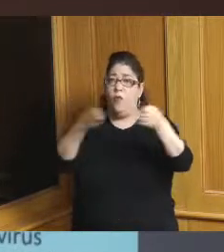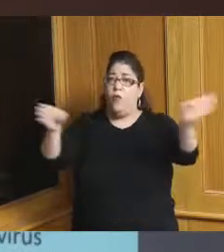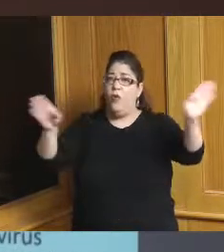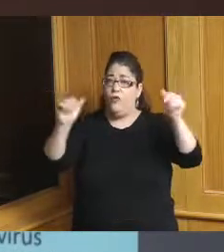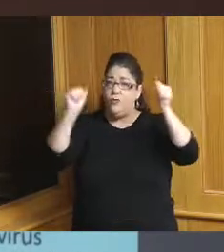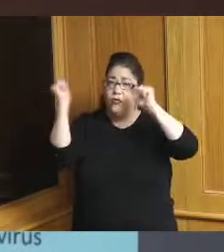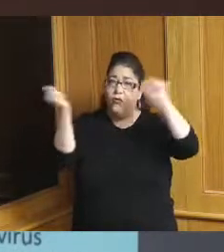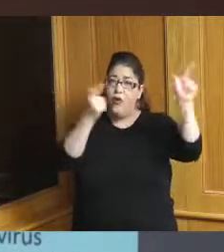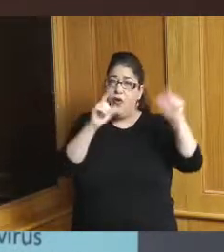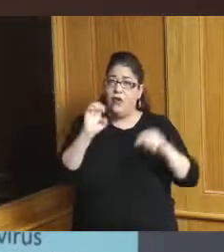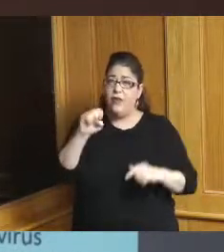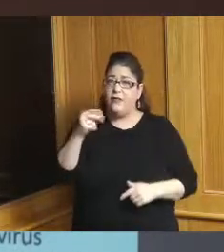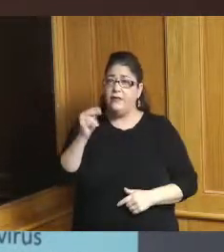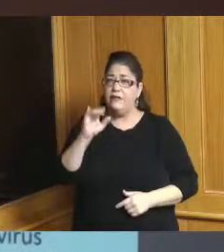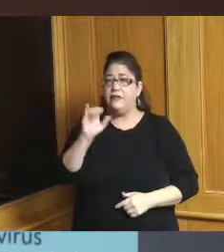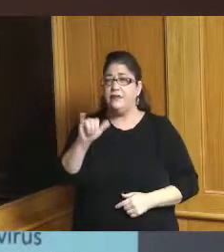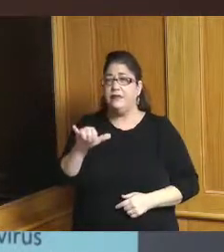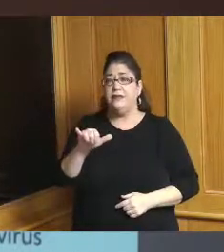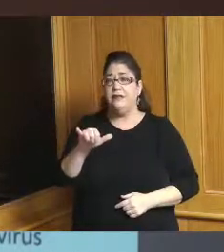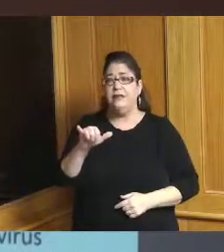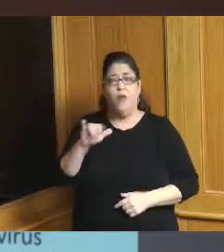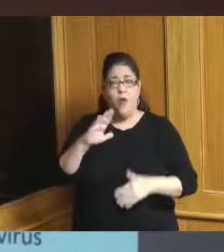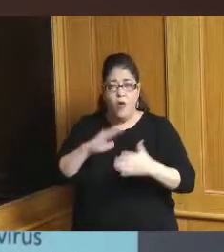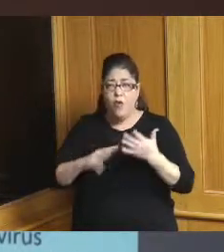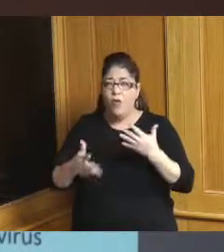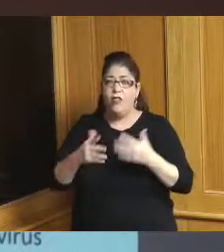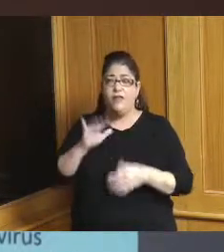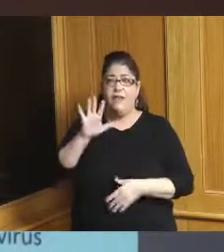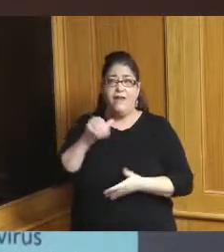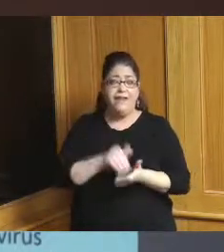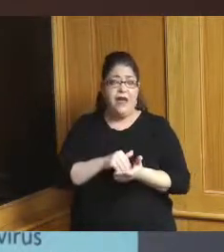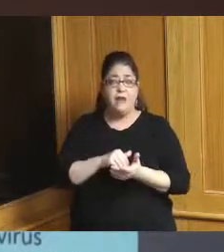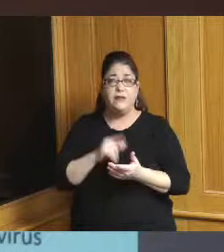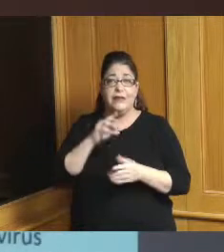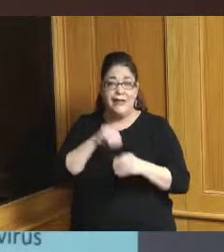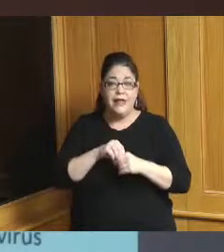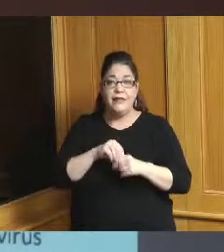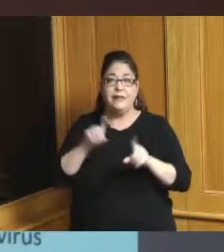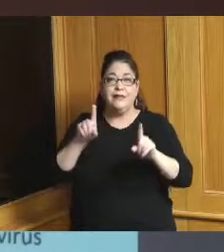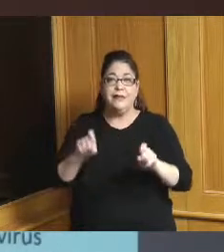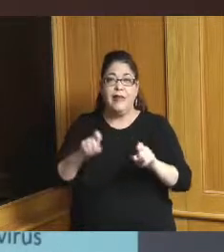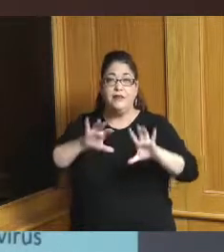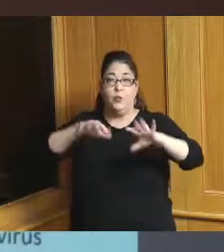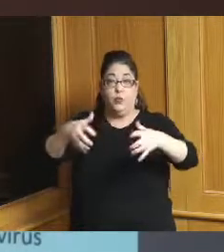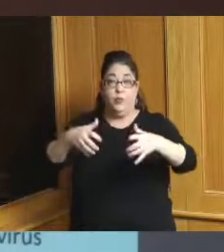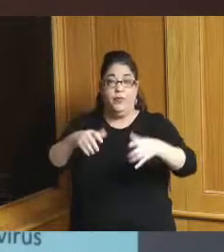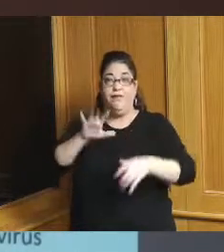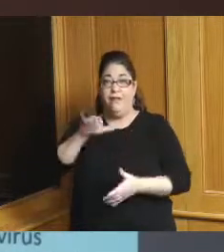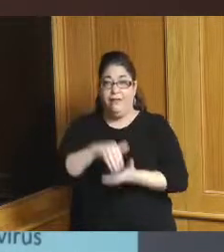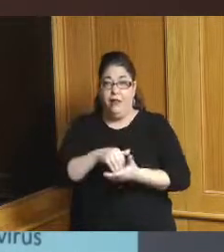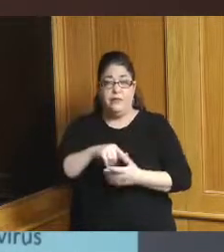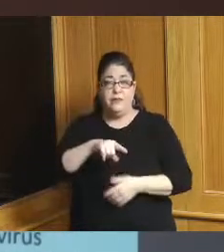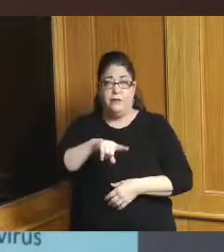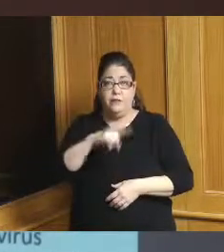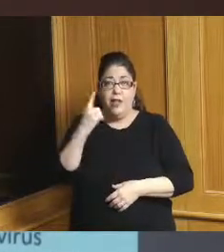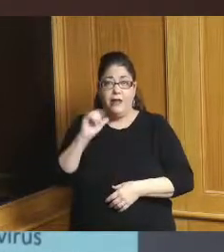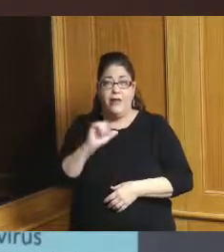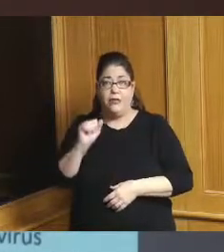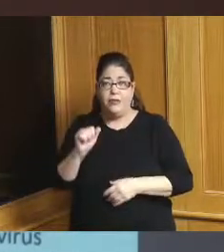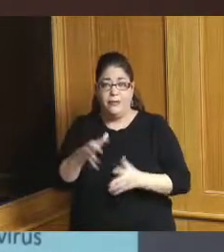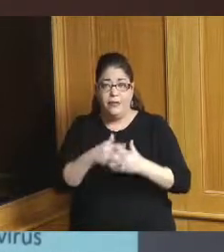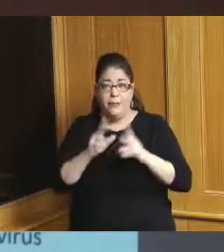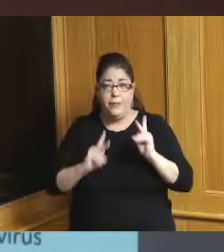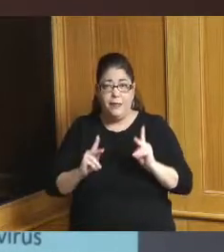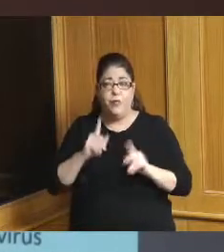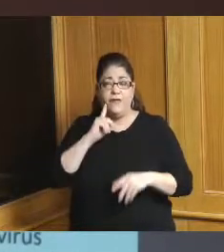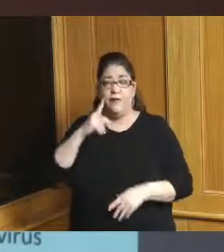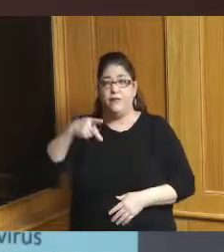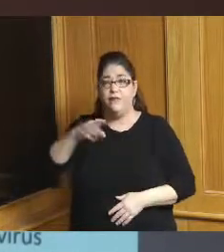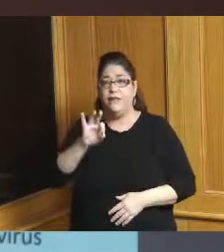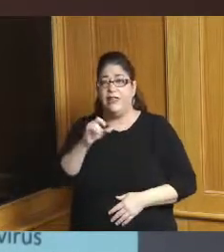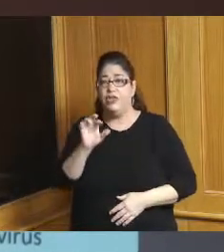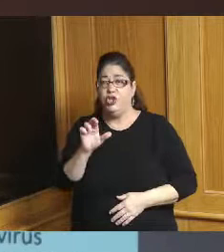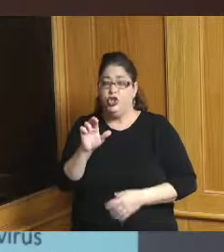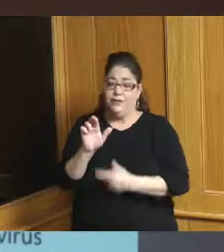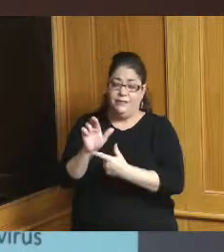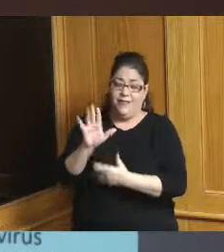and 5,000 African-Americans within the test pilot for the Pfizer vaccine but that's not enough what